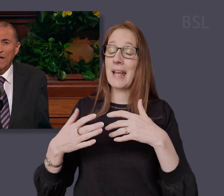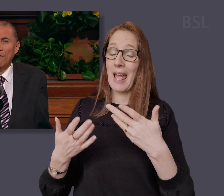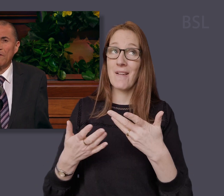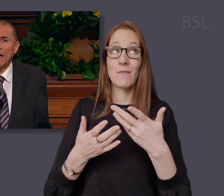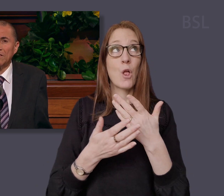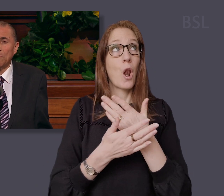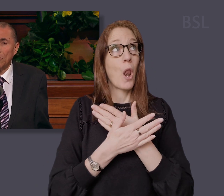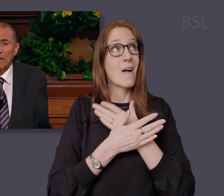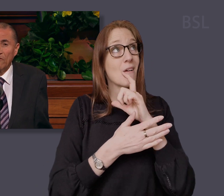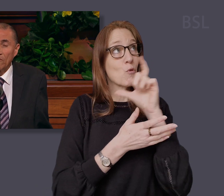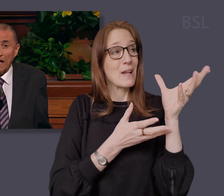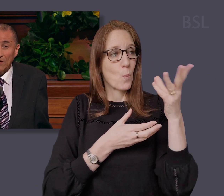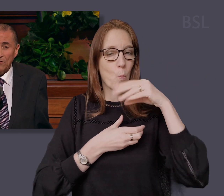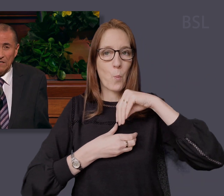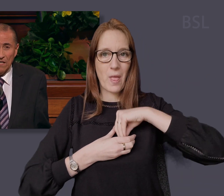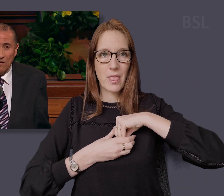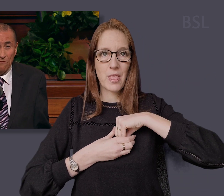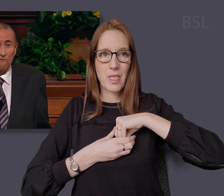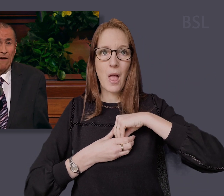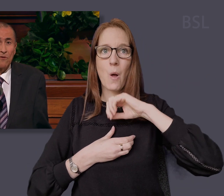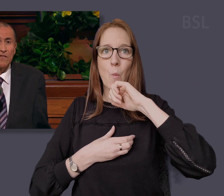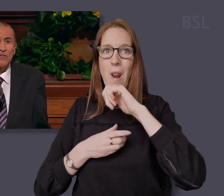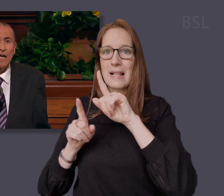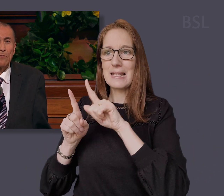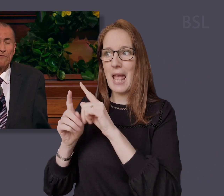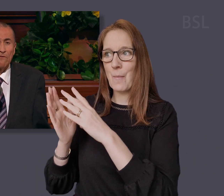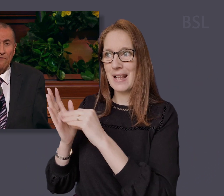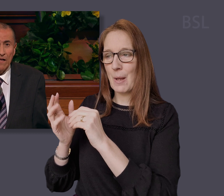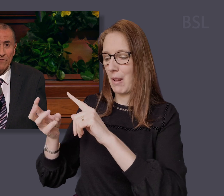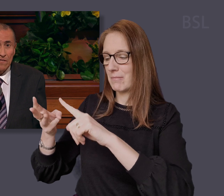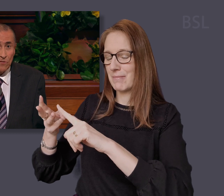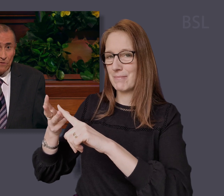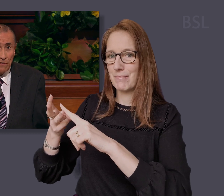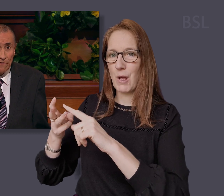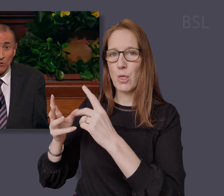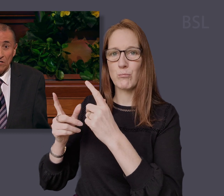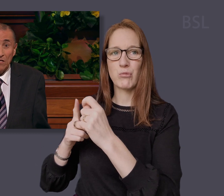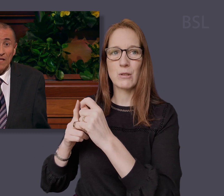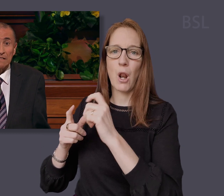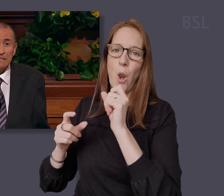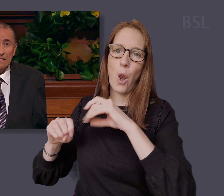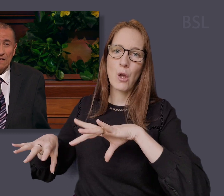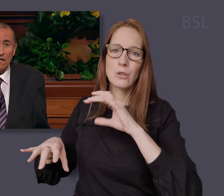If we have with us “the pure love of Christ,” we will follow the example of the father in the story of the prodigal son,